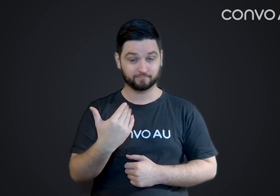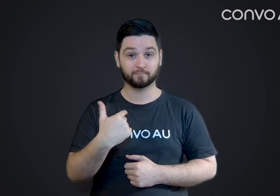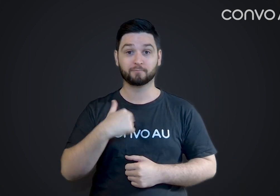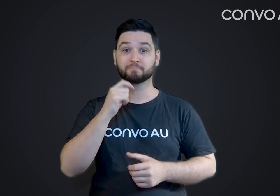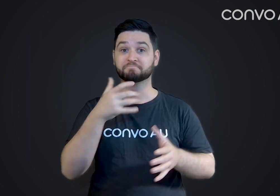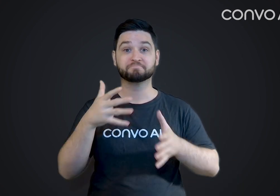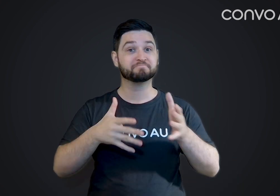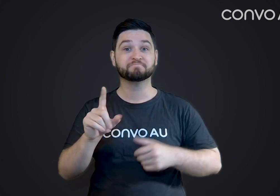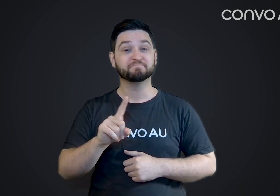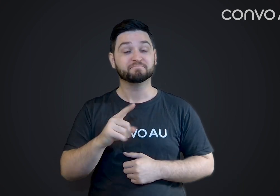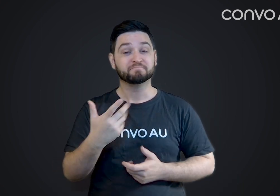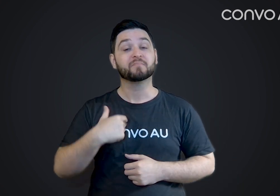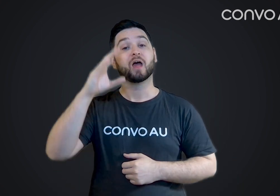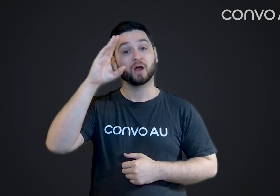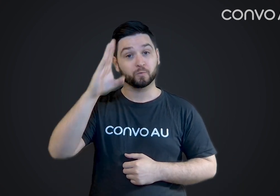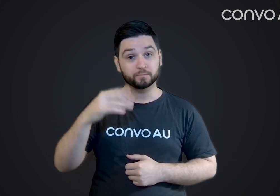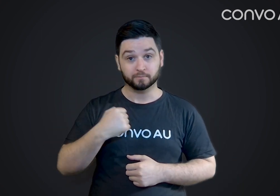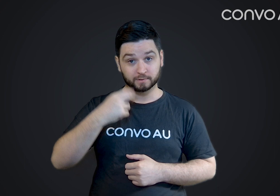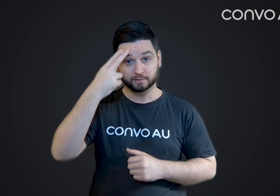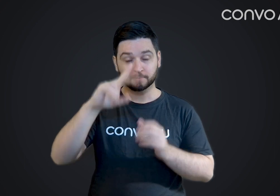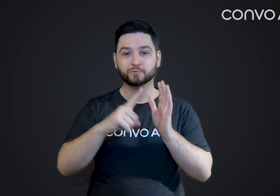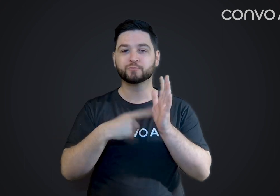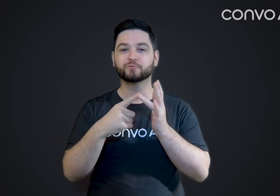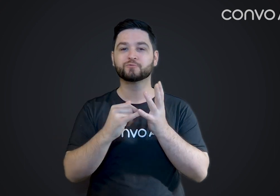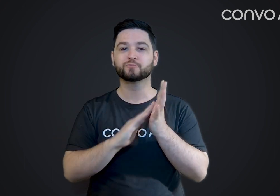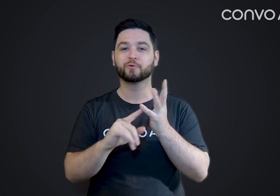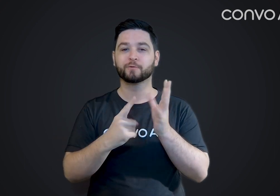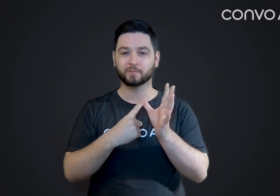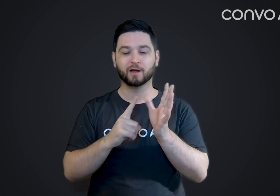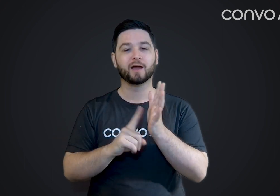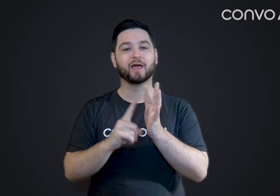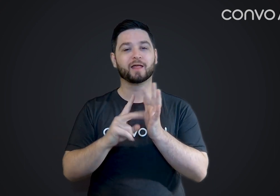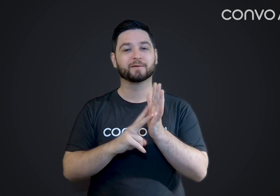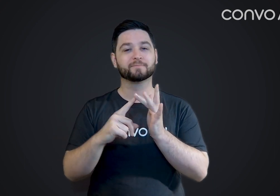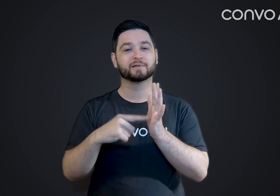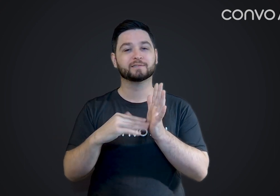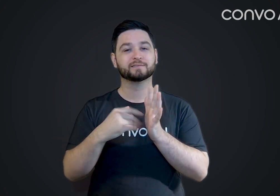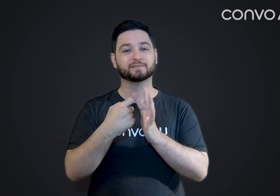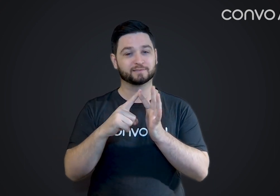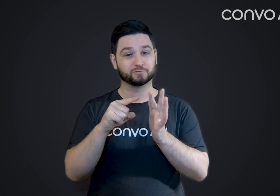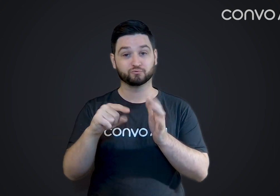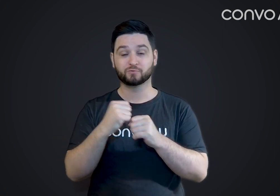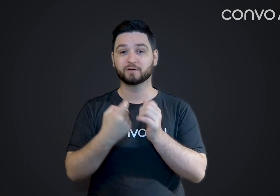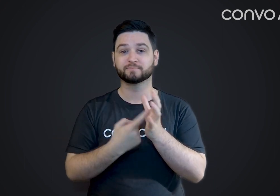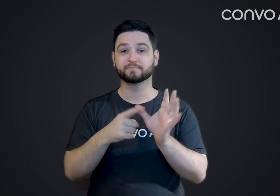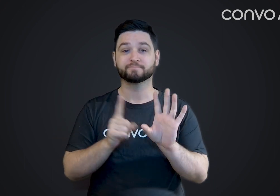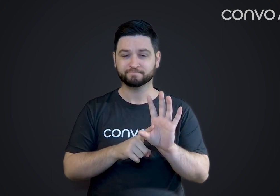I will sign: "Hello my name is Joshua Levitkze-Gray,